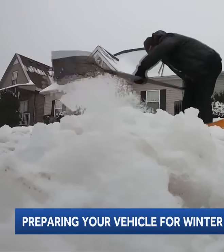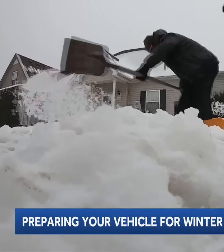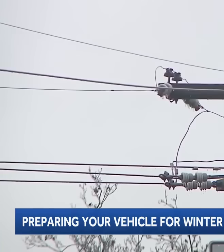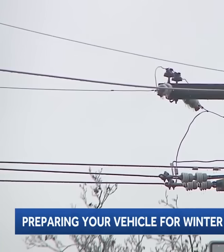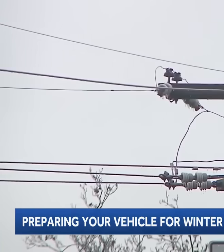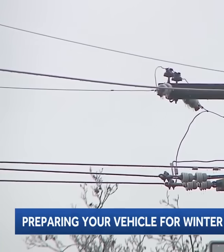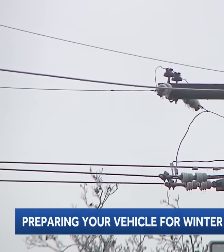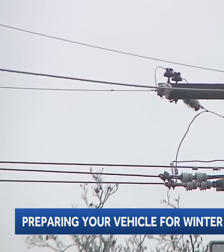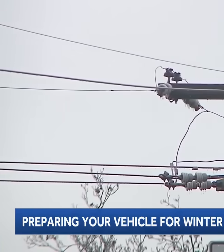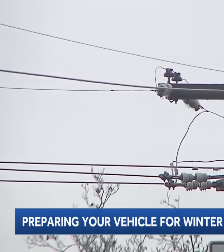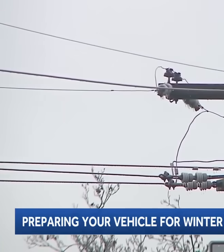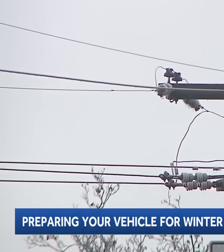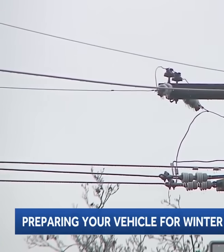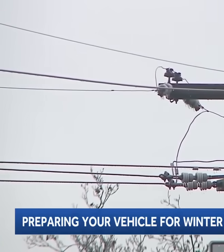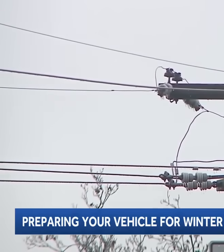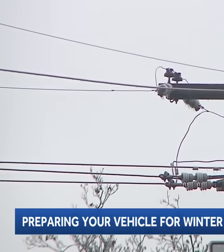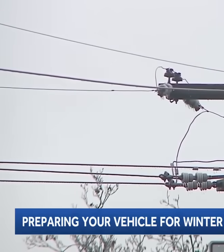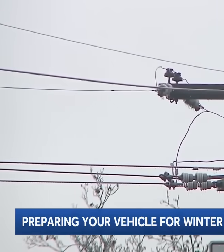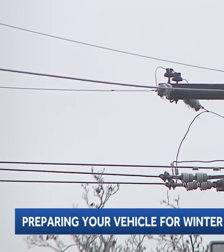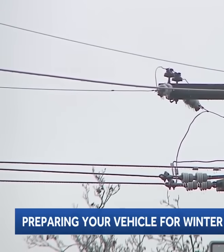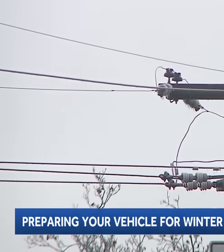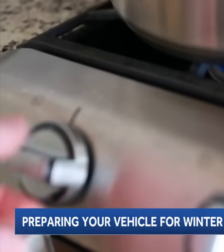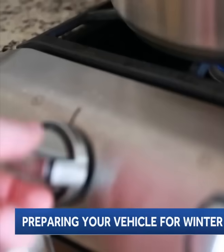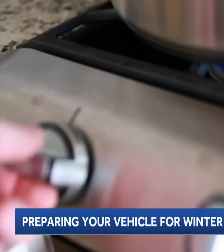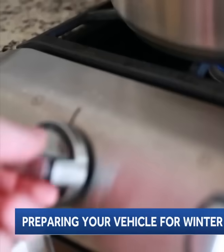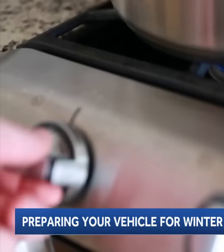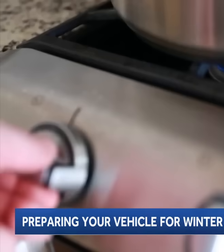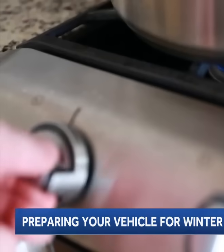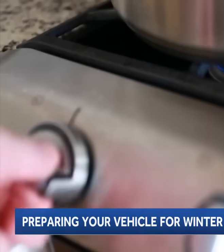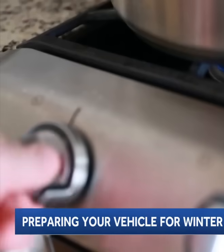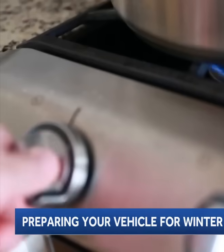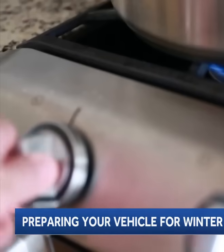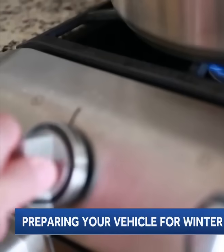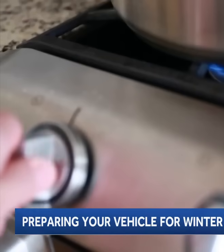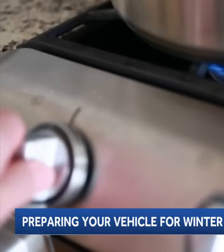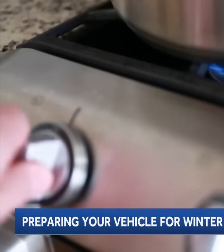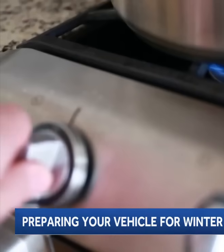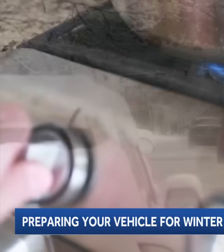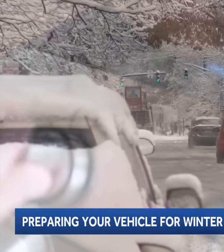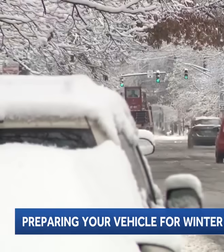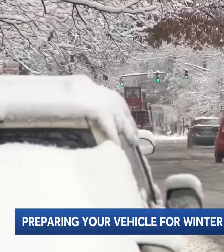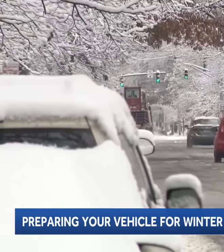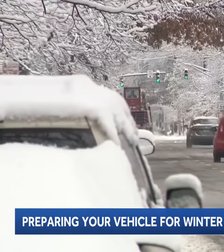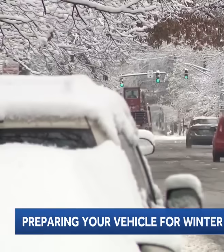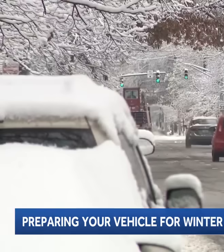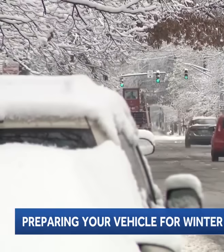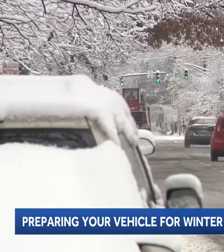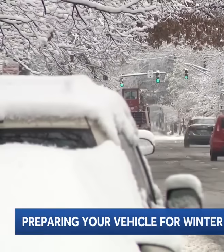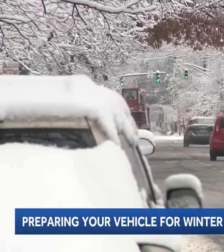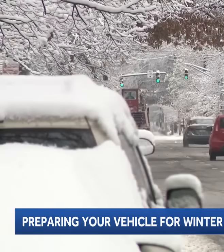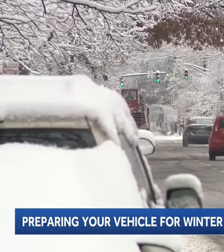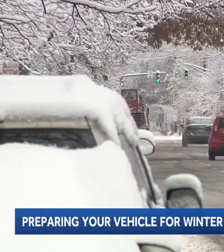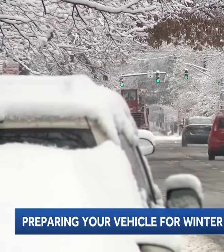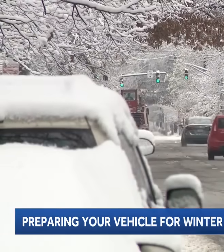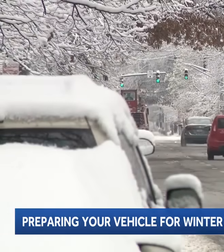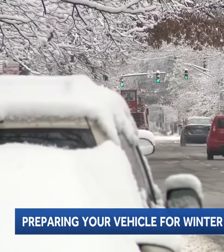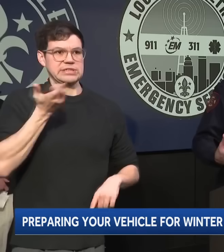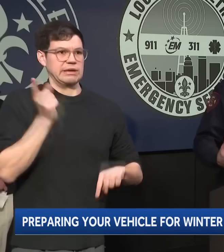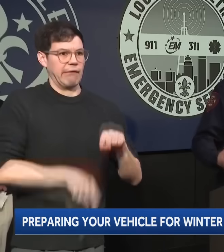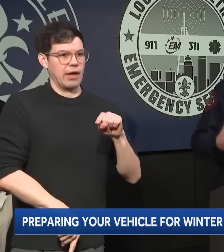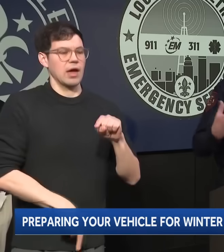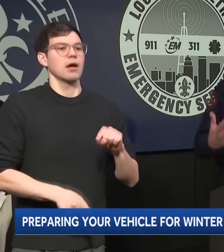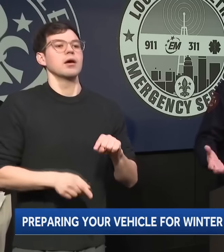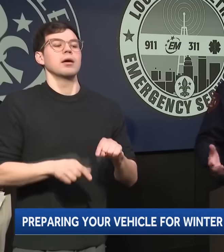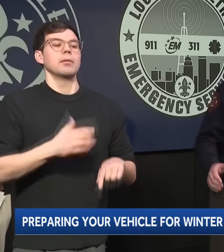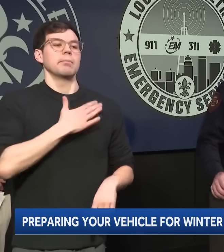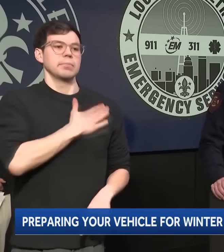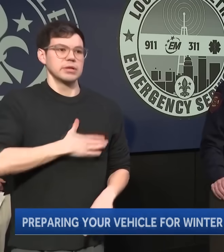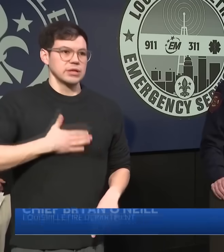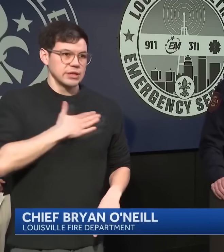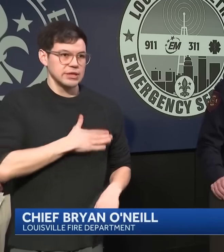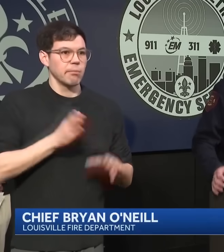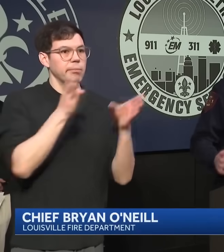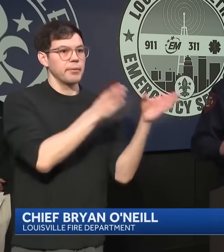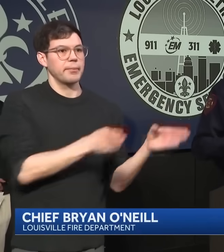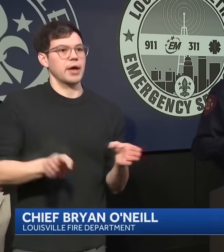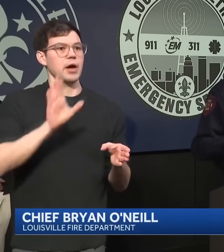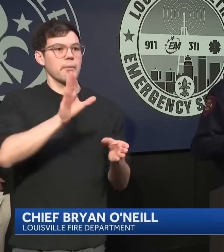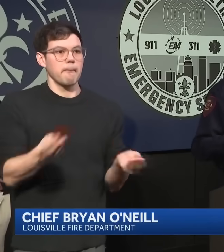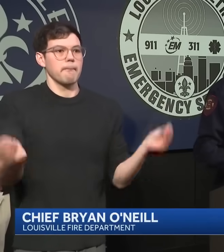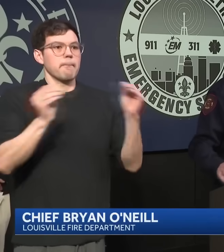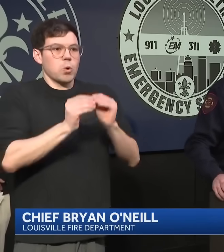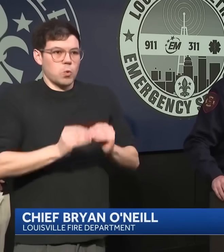CHIEF BRIAN O’NEILL WITH THE LOUISVILLE FIRE DEPARTMENT SAYS KEEP AN EYE ON VACANT HOUSES IN YOUR NEIGHBORHOOD, AND IF POWER GOES OUT AND YOU LOSE HEAT, DO NOT USE AN OVEN OR STOVE LAYER